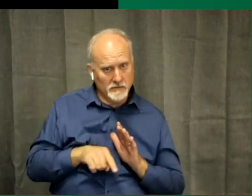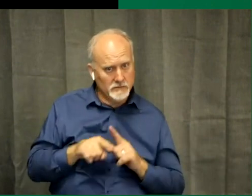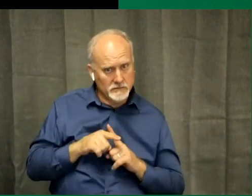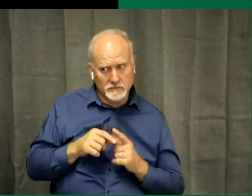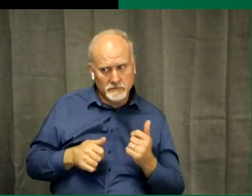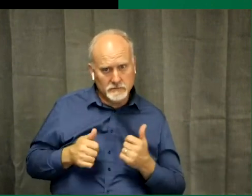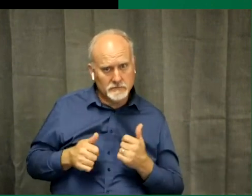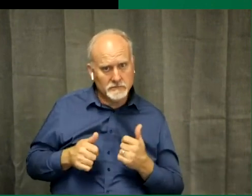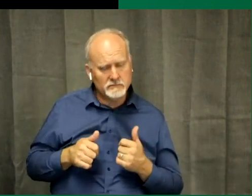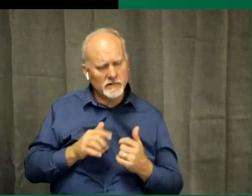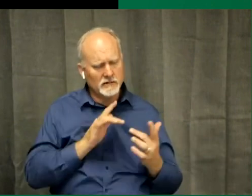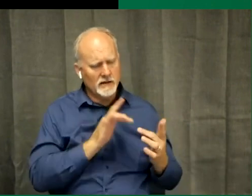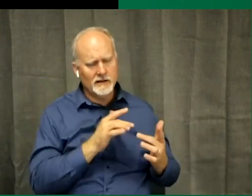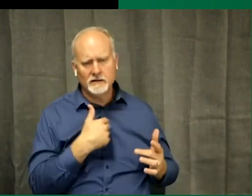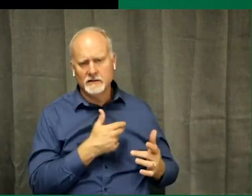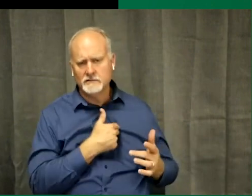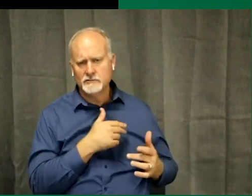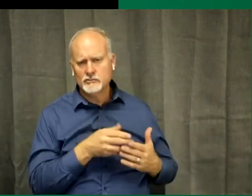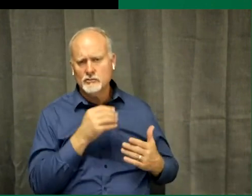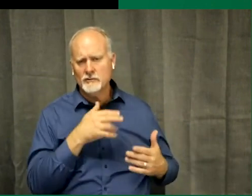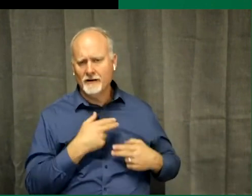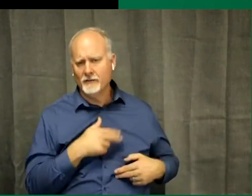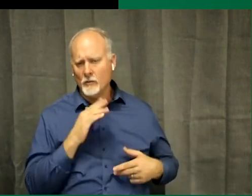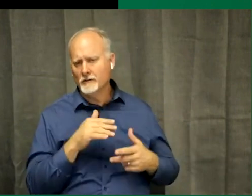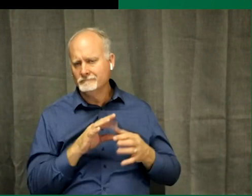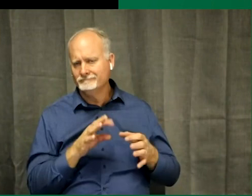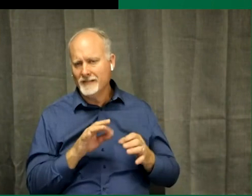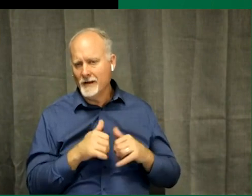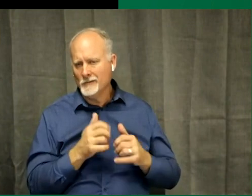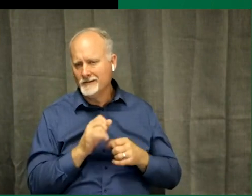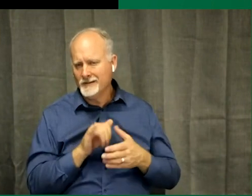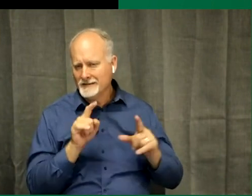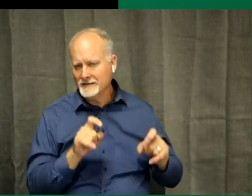health and we certainly can can talk with you about that the ways that students can get tested